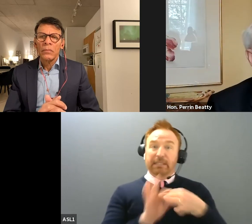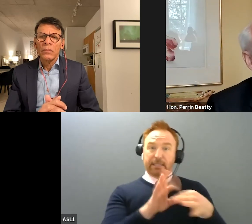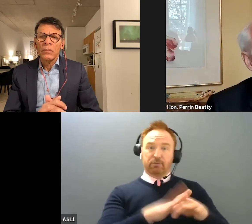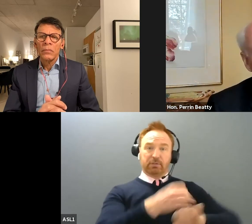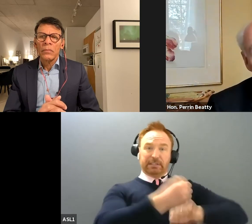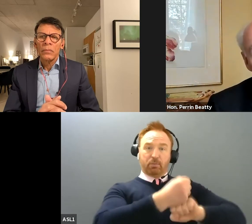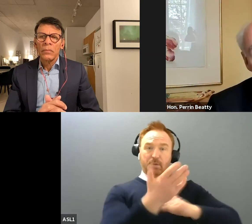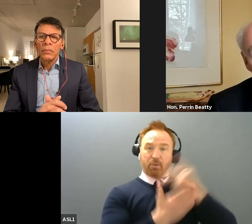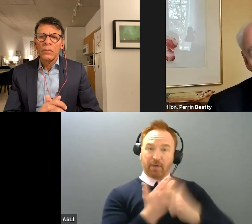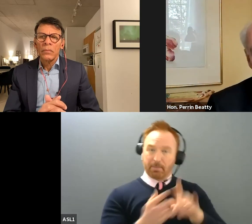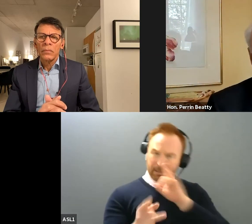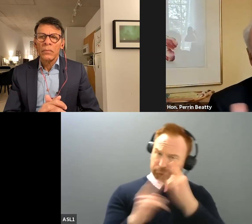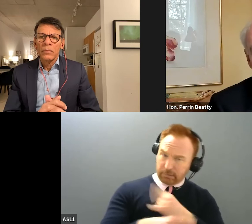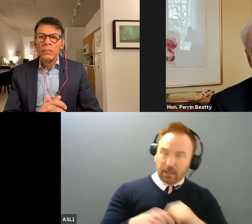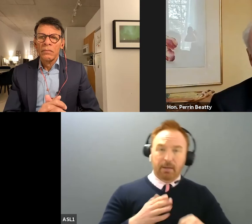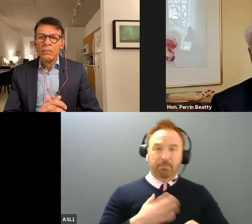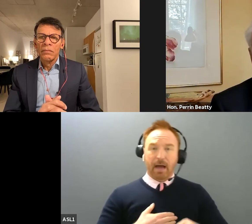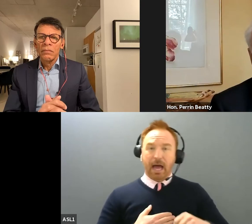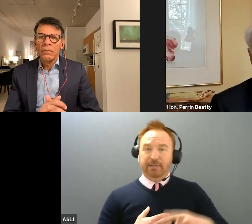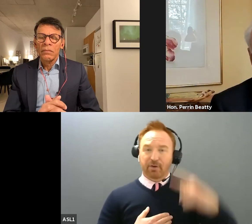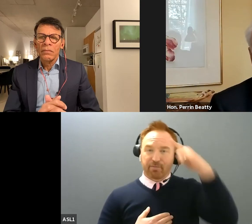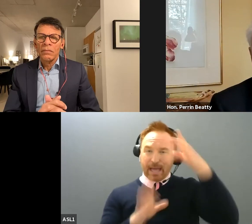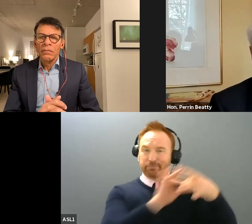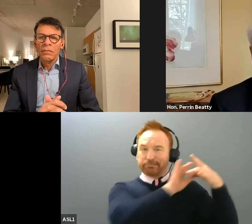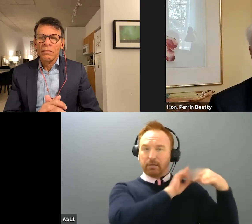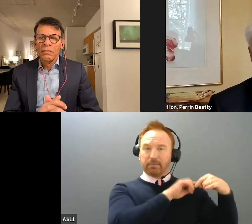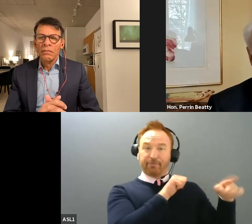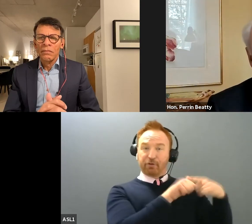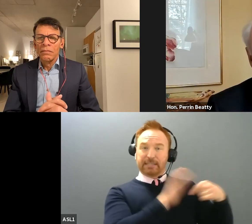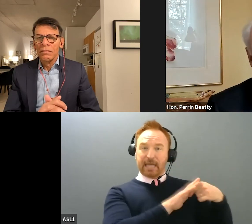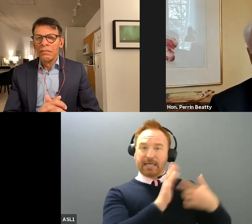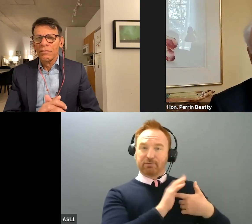it's ironic because it took my mind back to when I first ran for four office back in 1972.